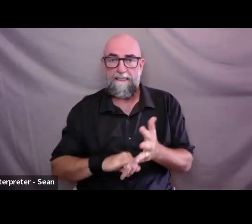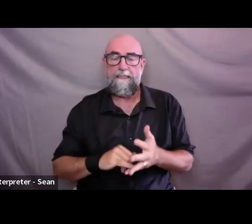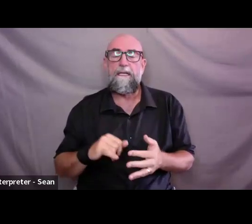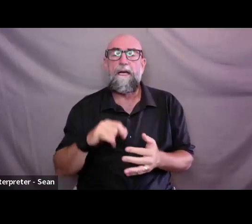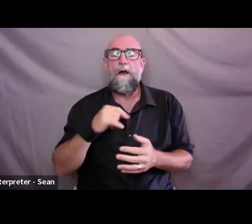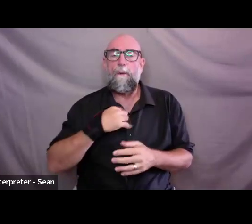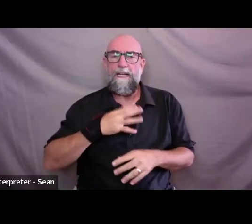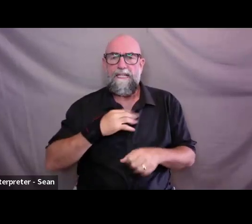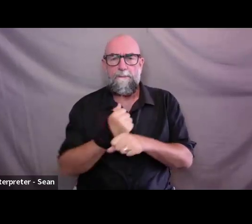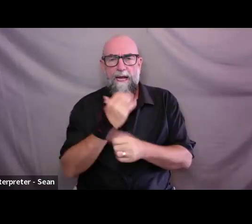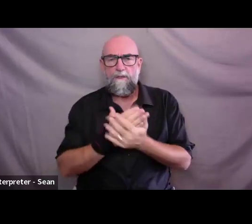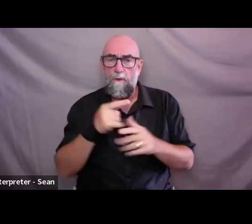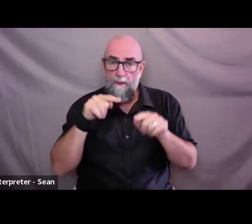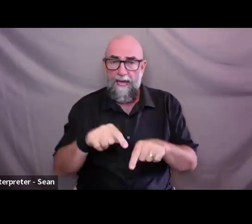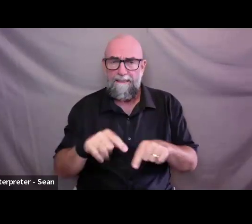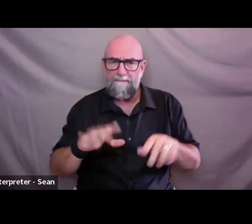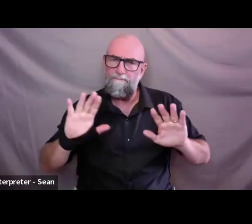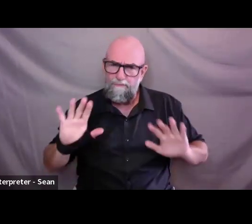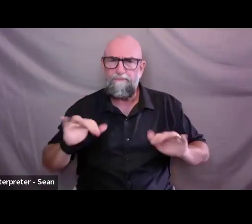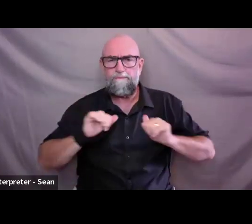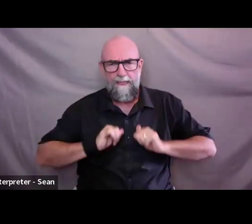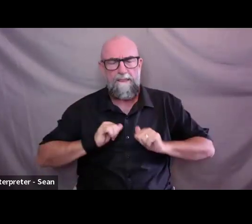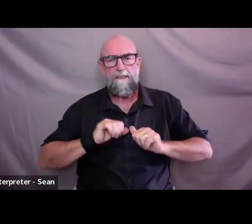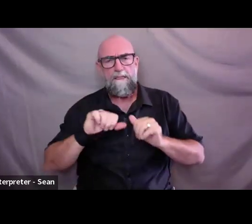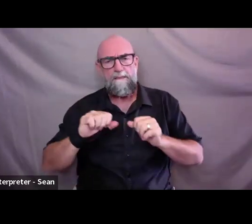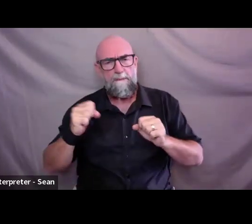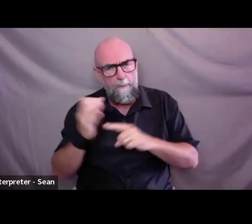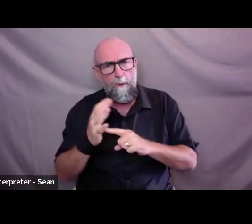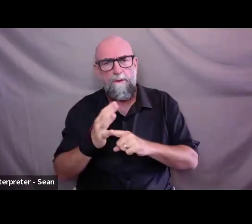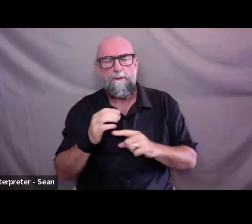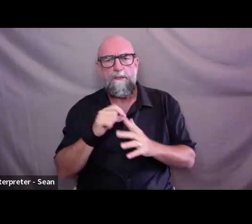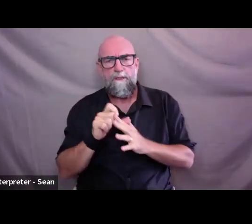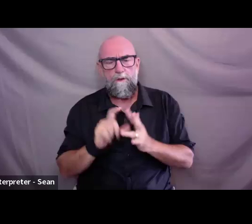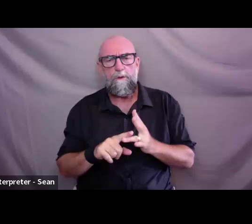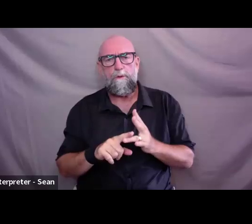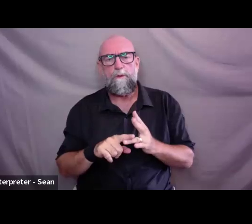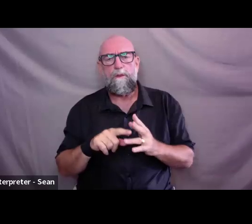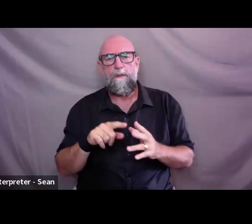into all good governance. That is some low interest